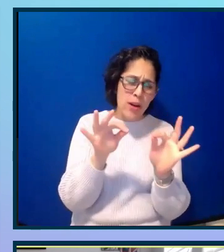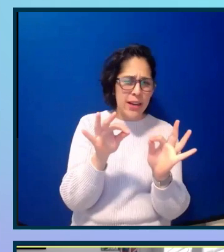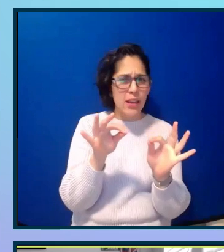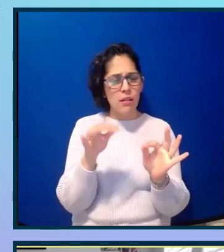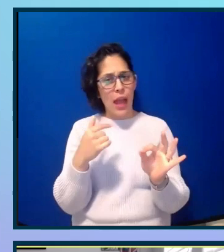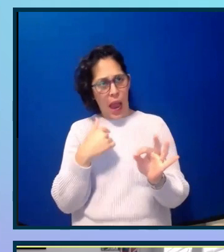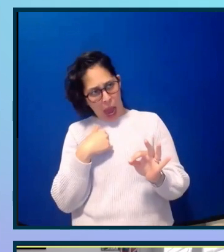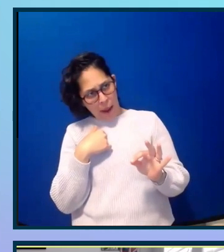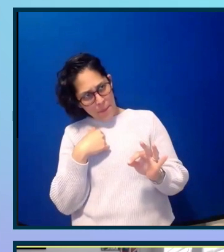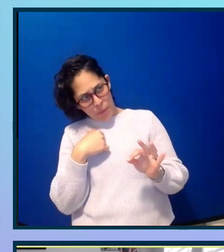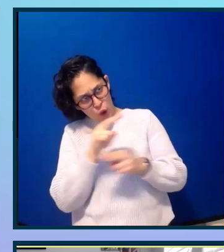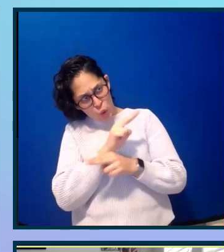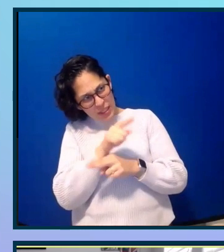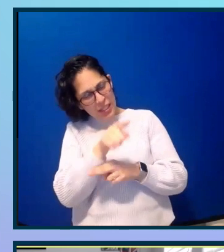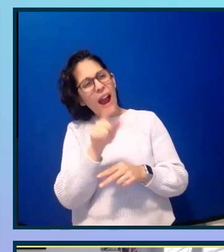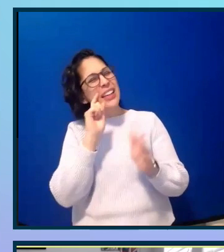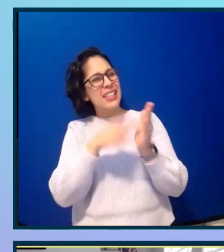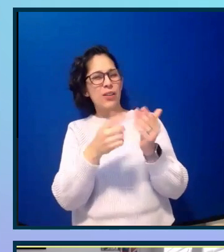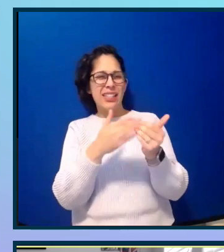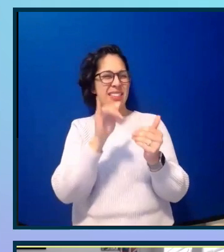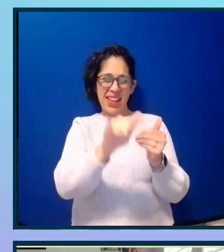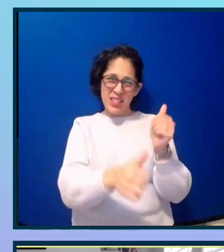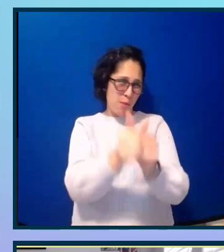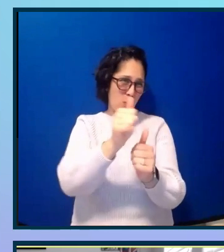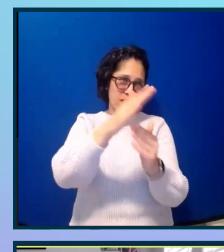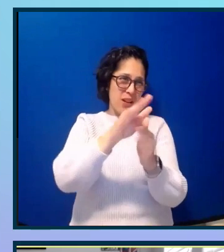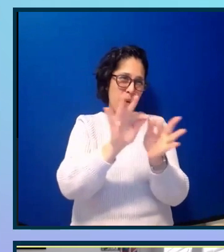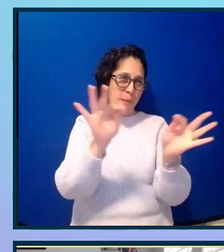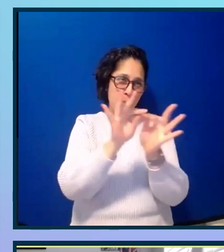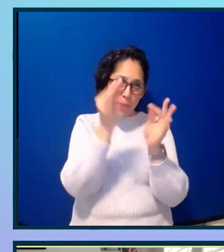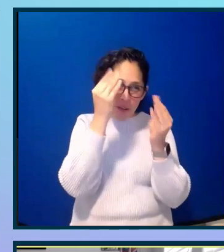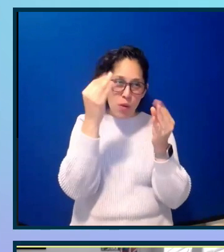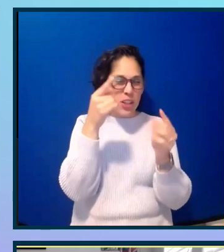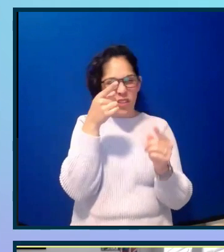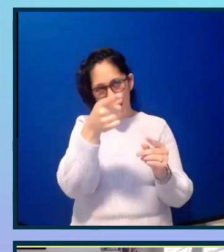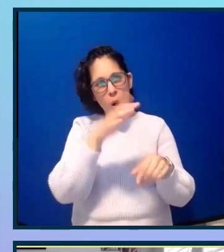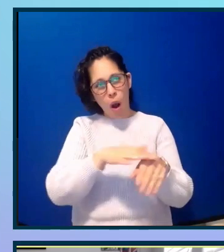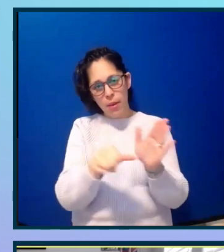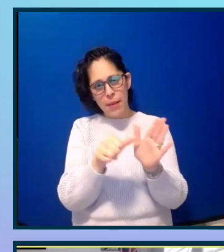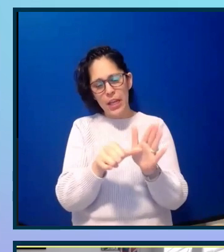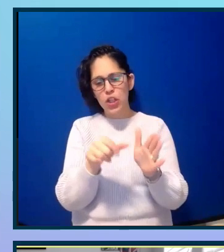what is the most important information on this page and what are the critical functions on this page?